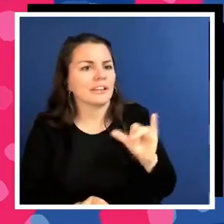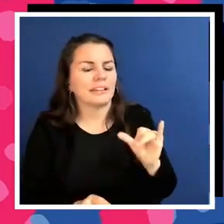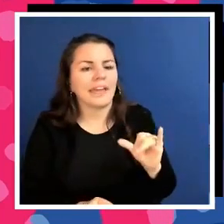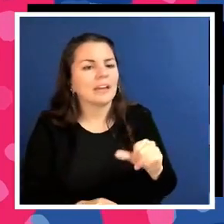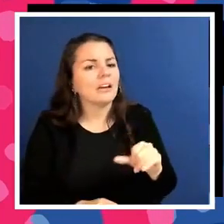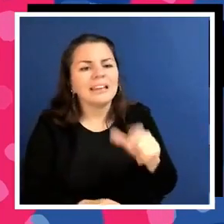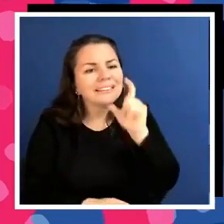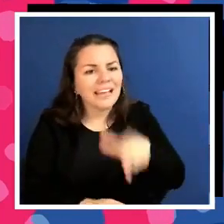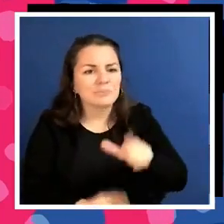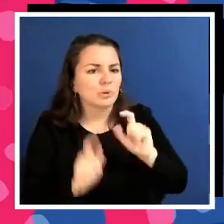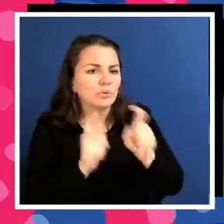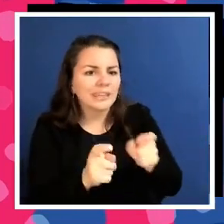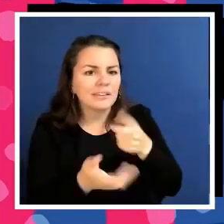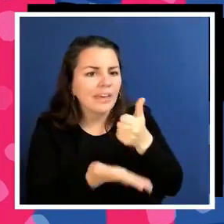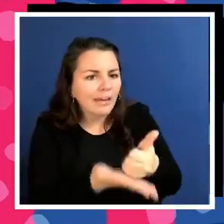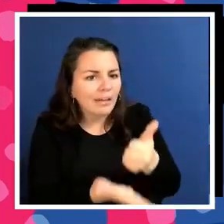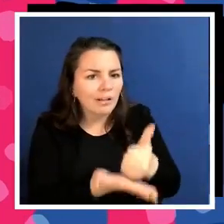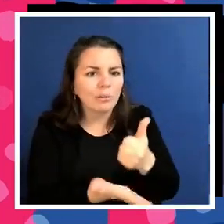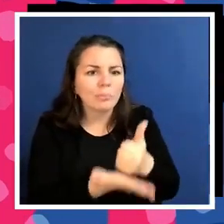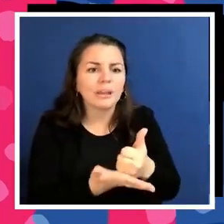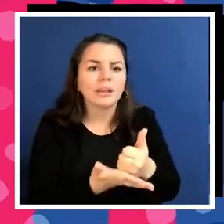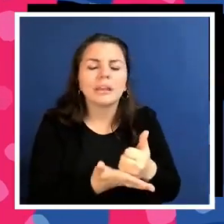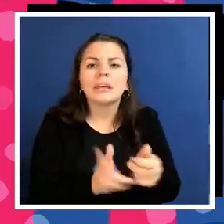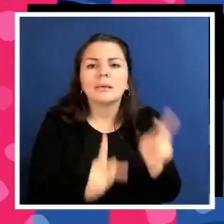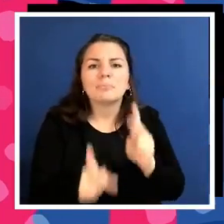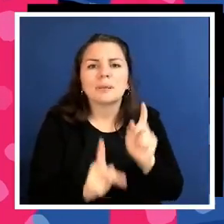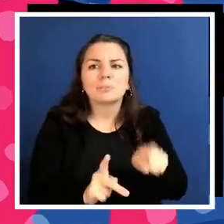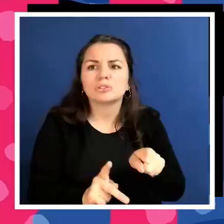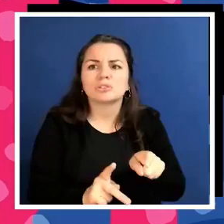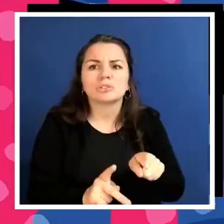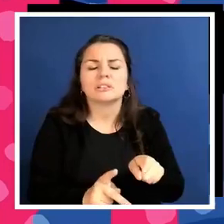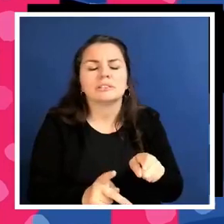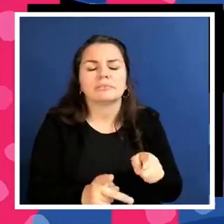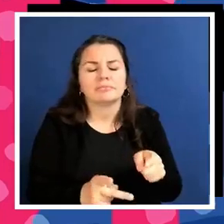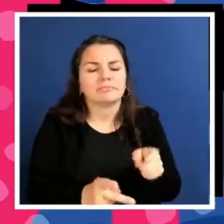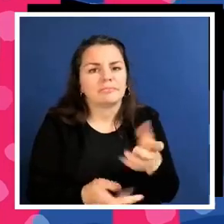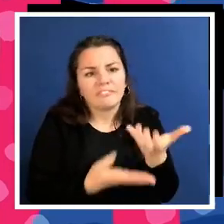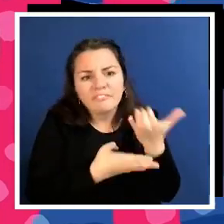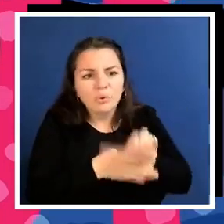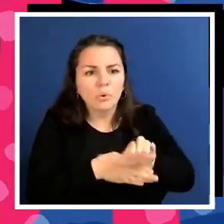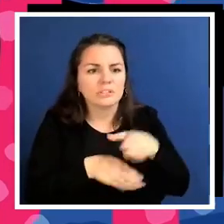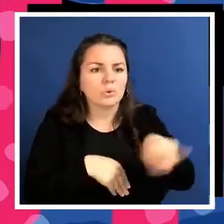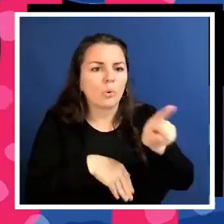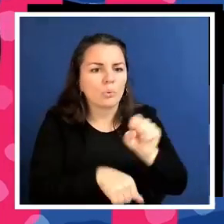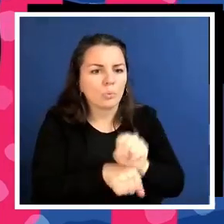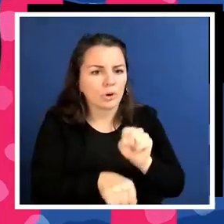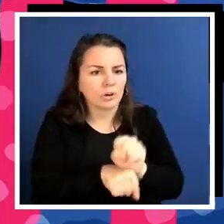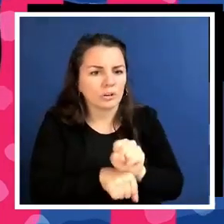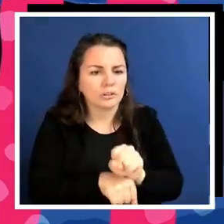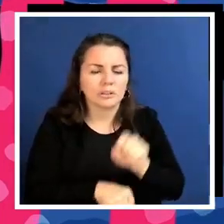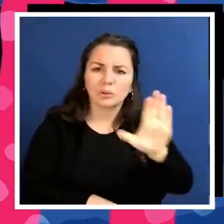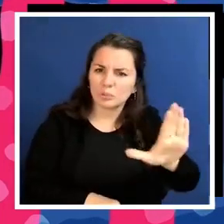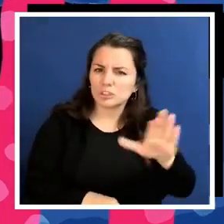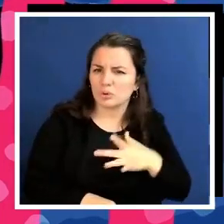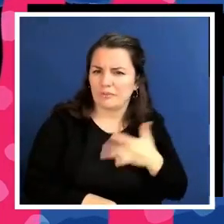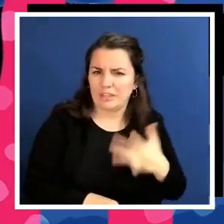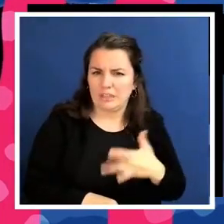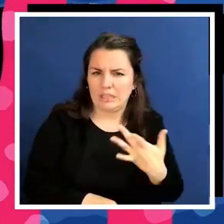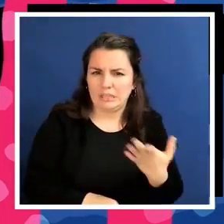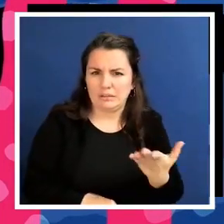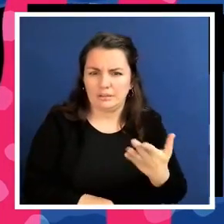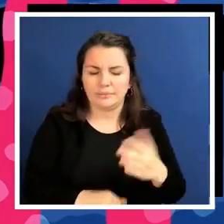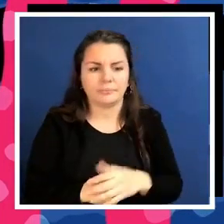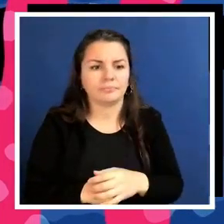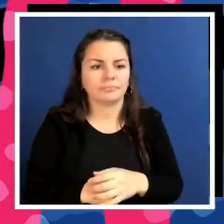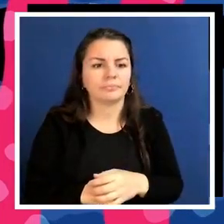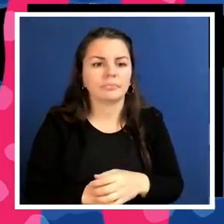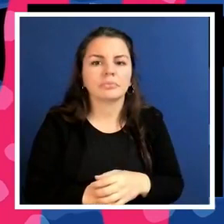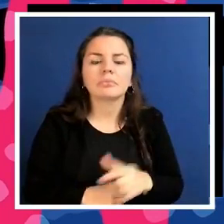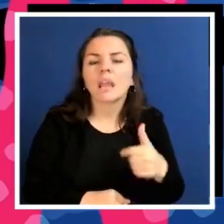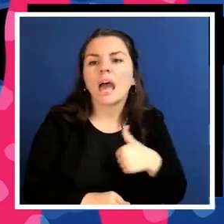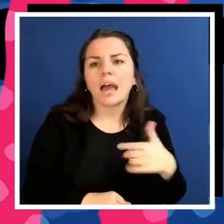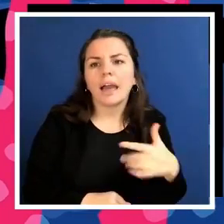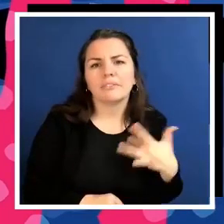TO KNOW ABOUT GETTING CHECKS